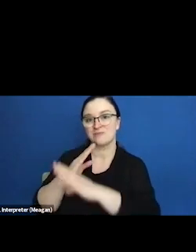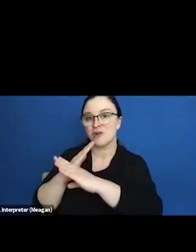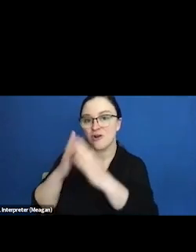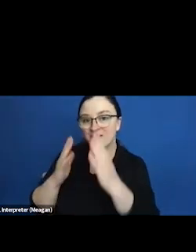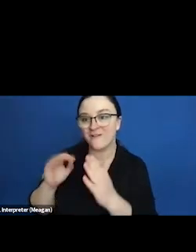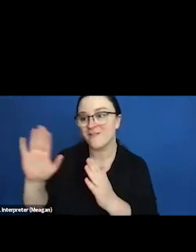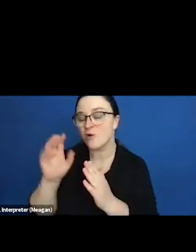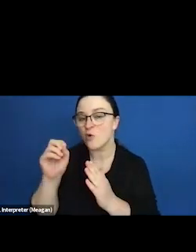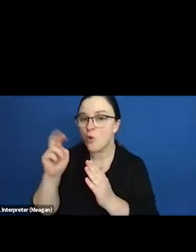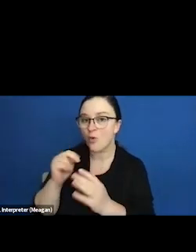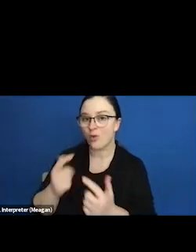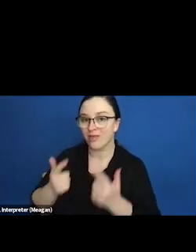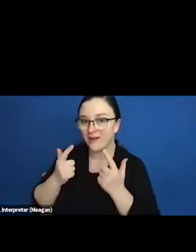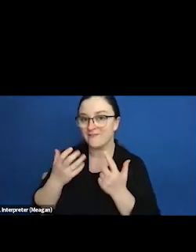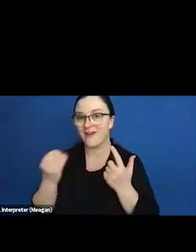and what's meaningful to them in this world,